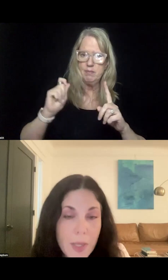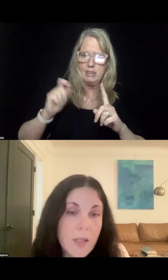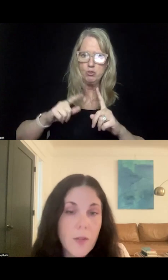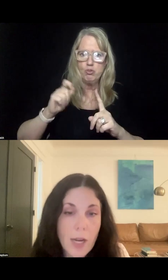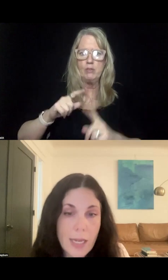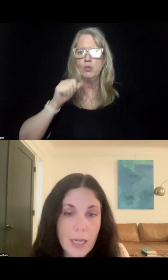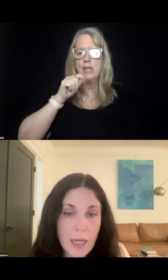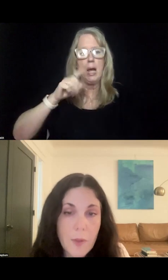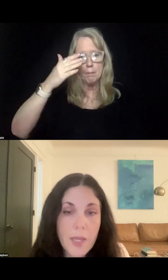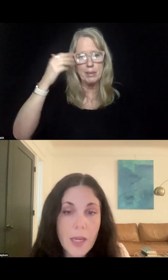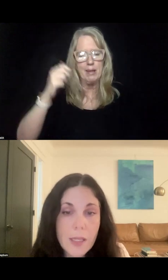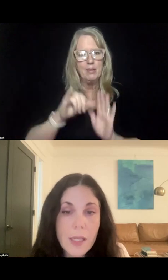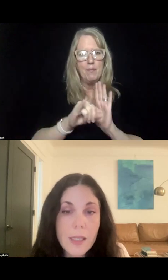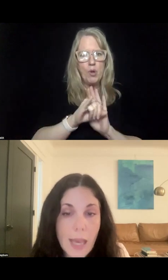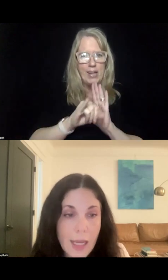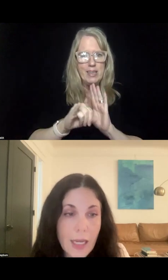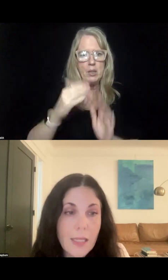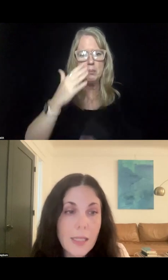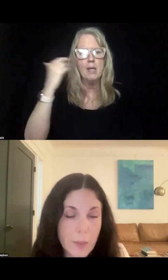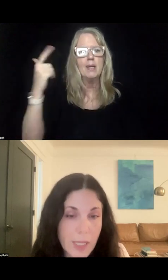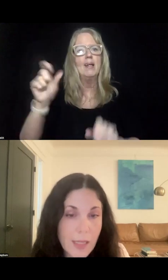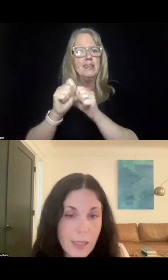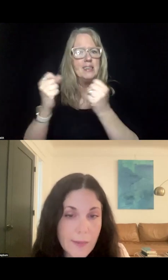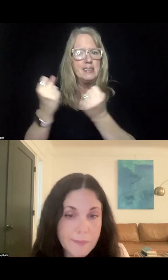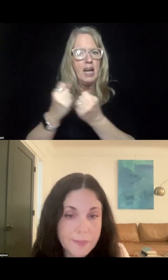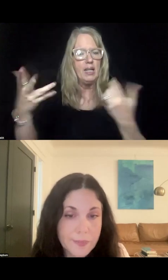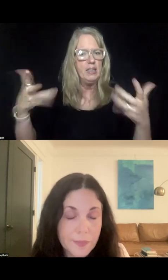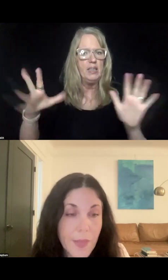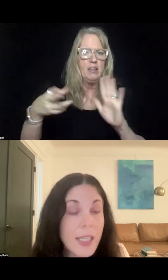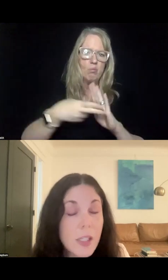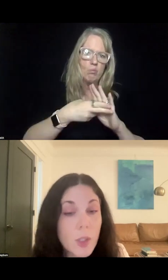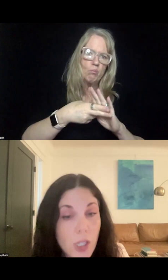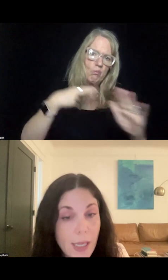BECAUSE OF STRESSORS.